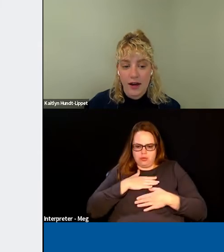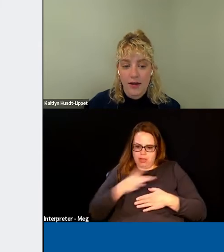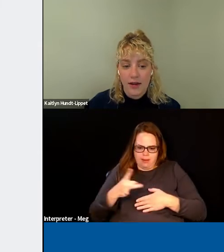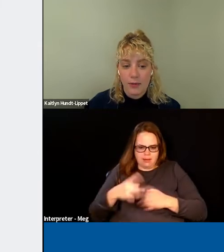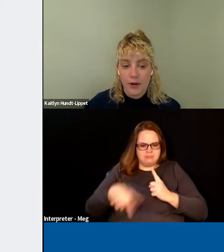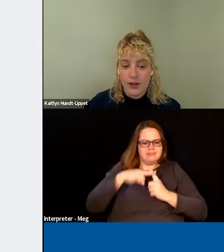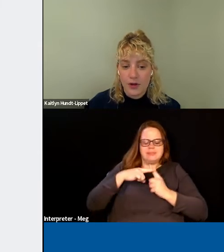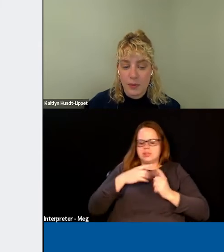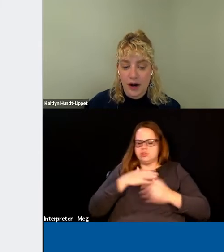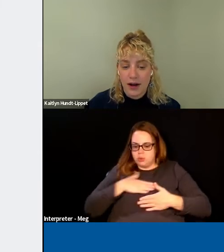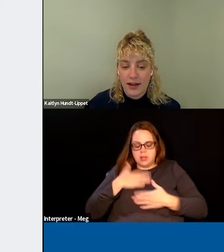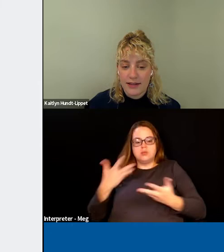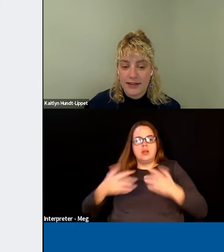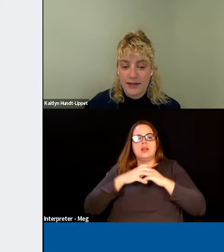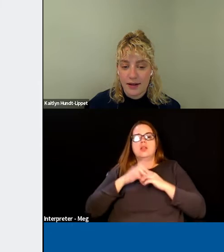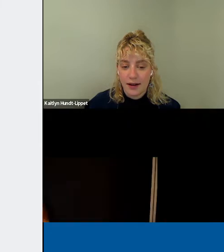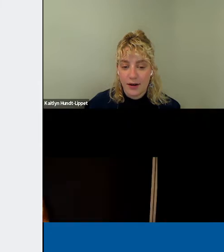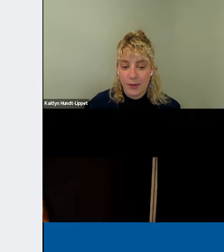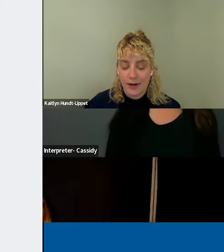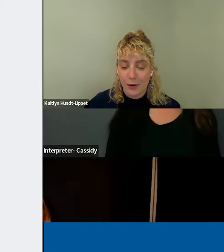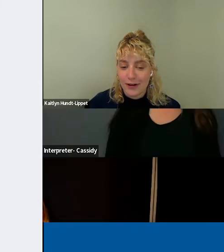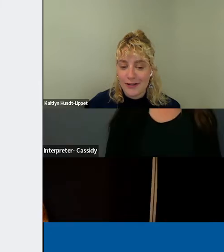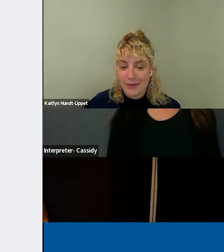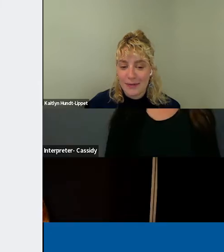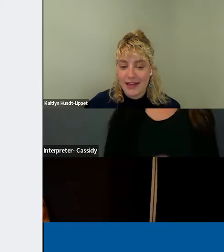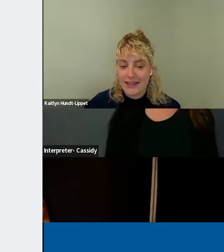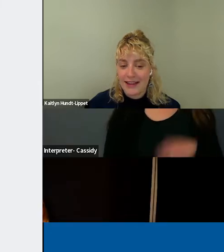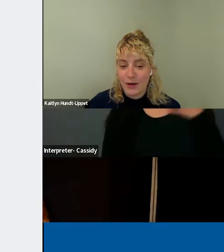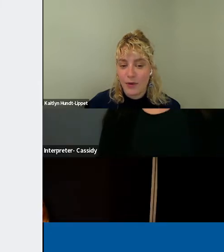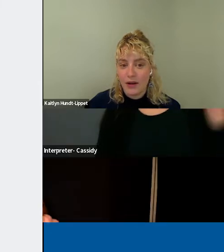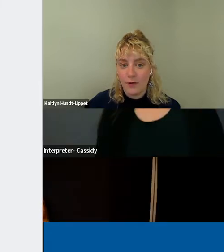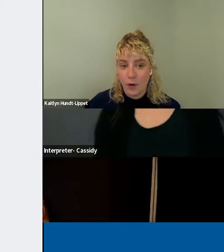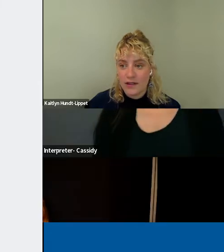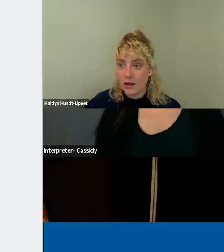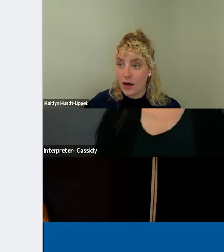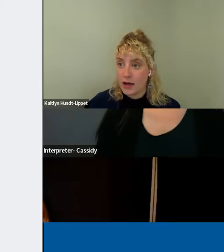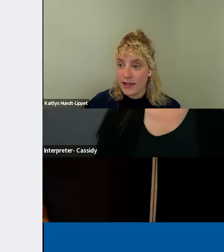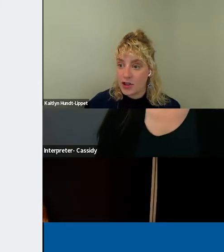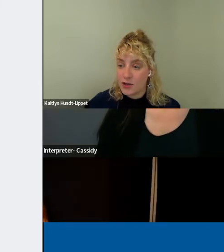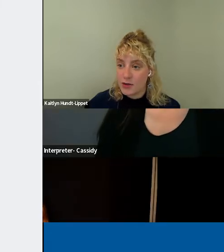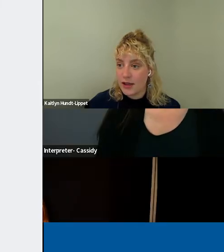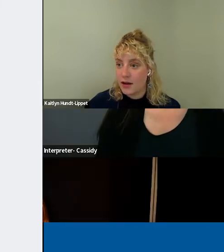The really enjoyed part is important to me because I think we focus a lot on issues